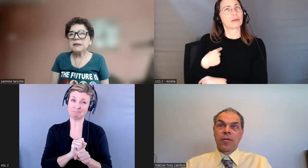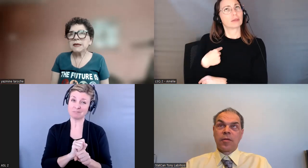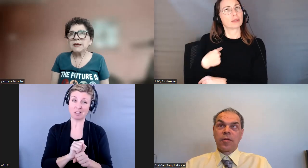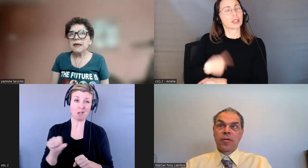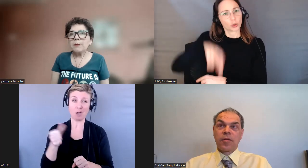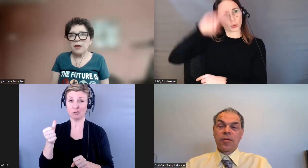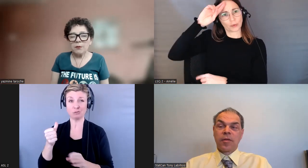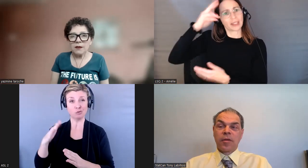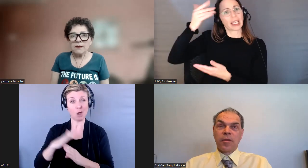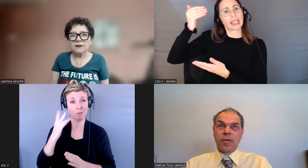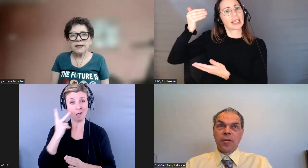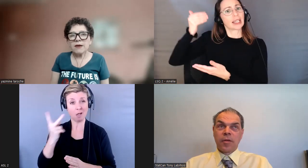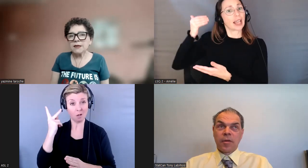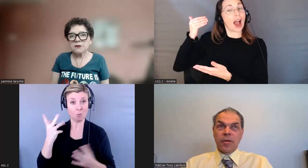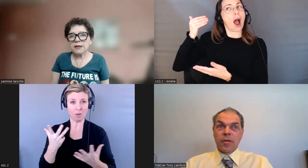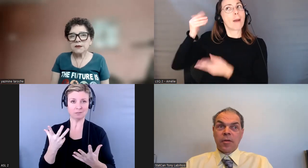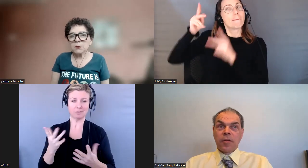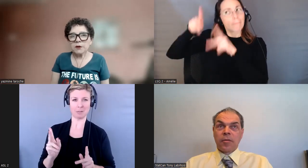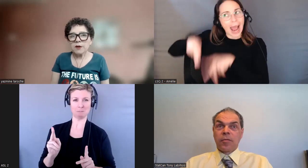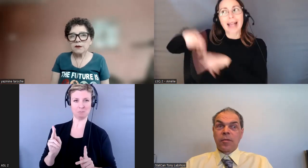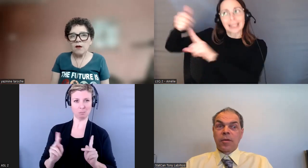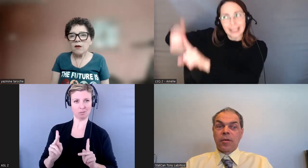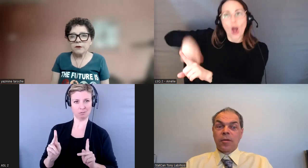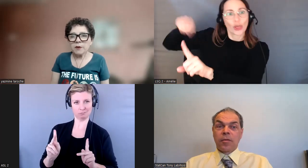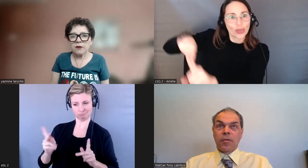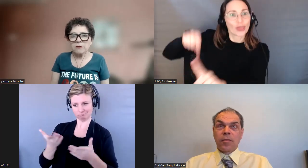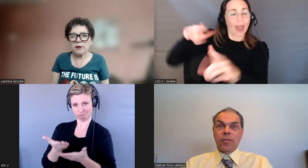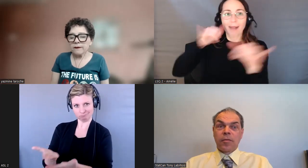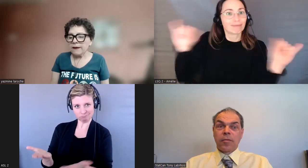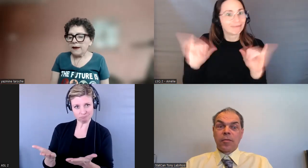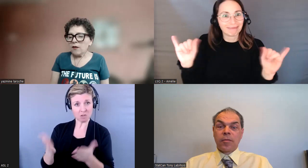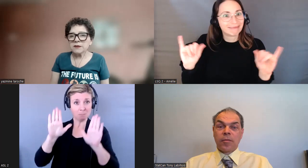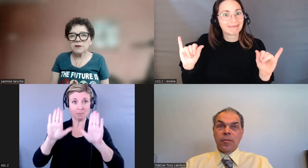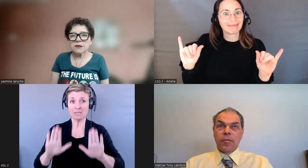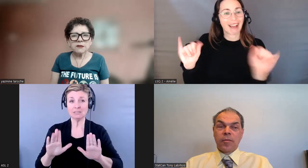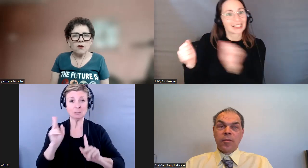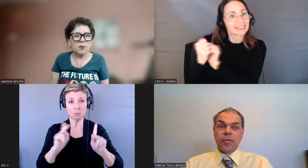amazing people that I've had the chance to work with all through my career also the scope